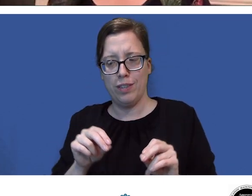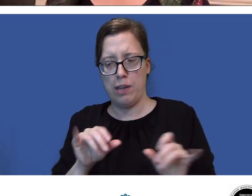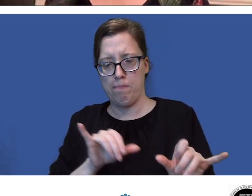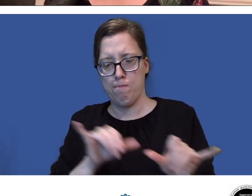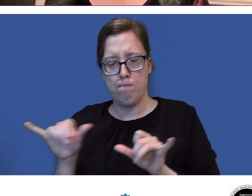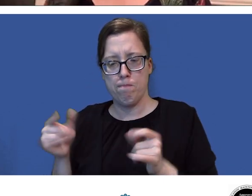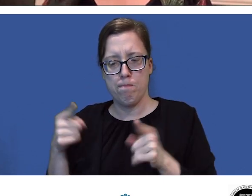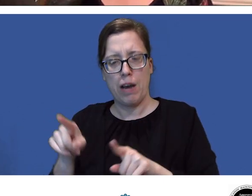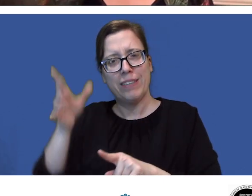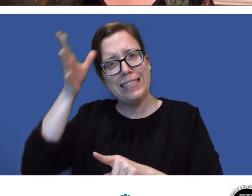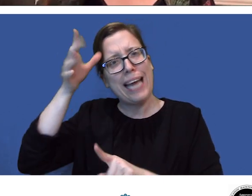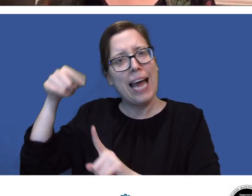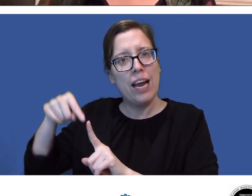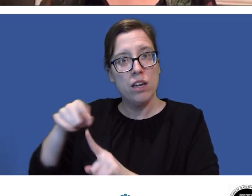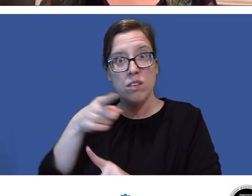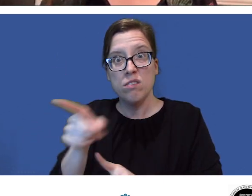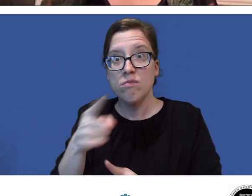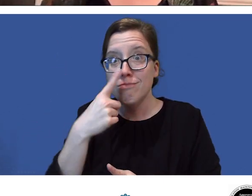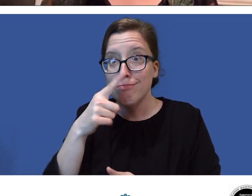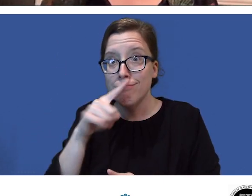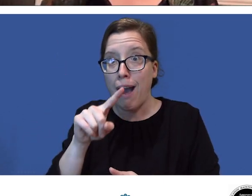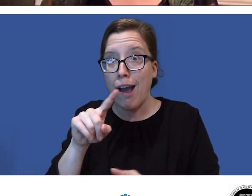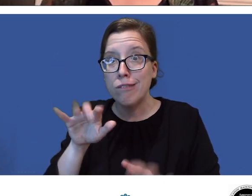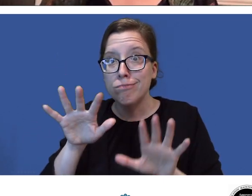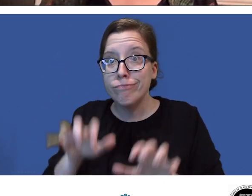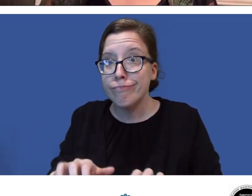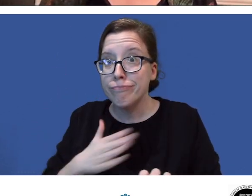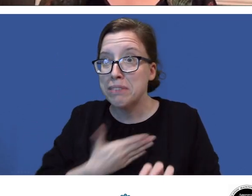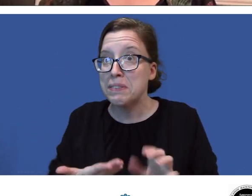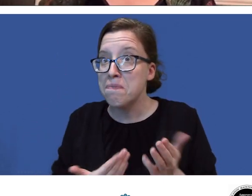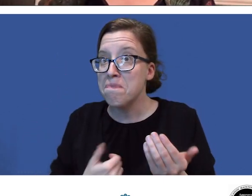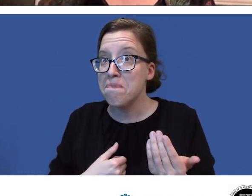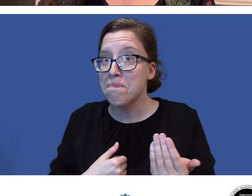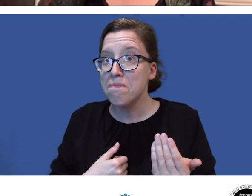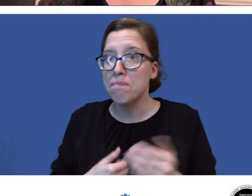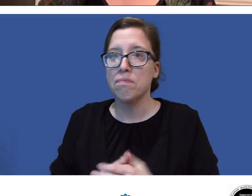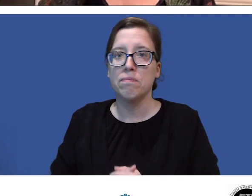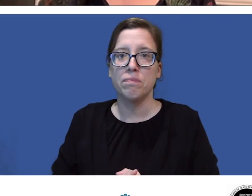we do that daddy did? Anybody going to be game and show me?